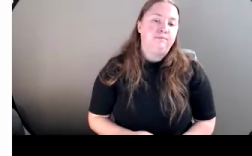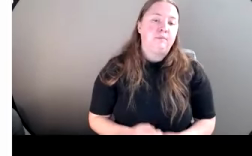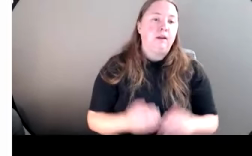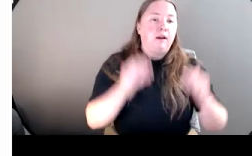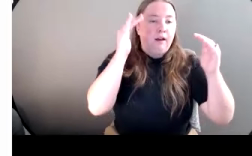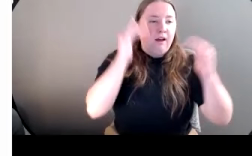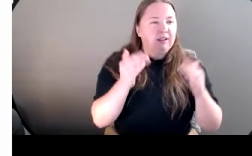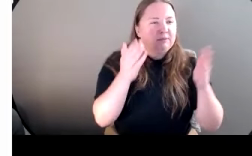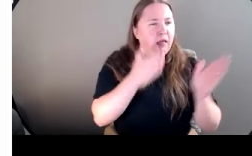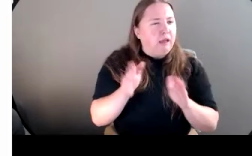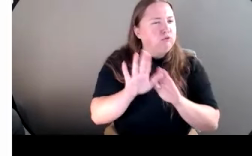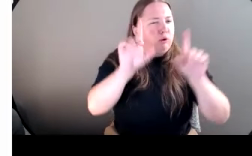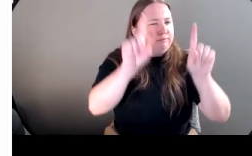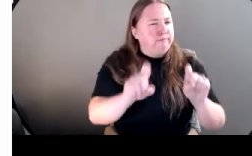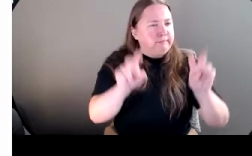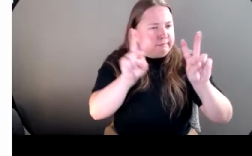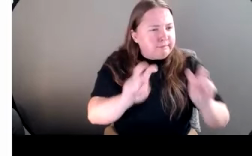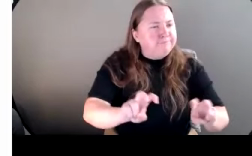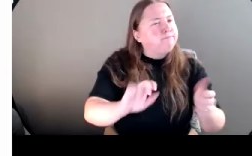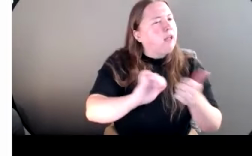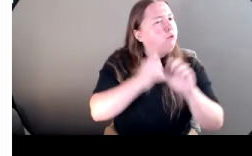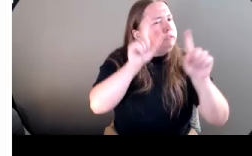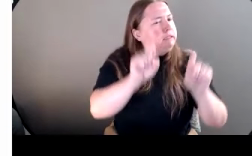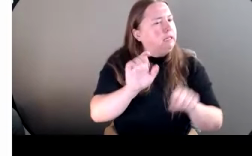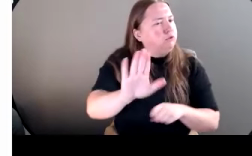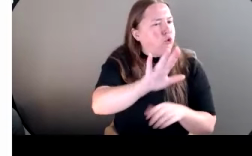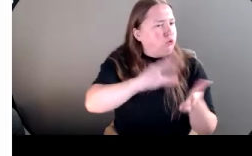How will you test those students in those concepts.